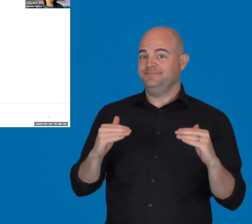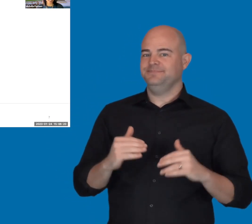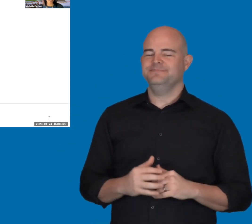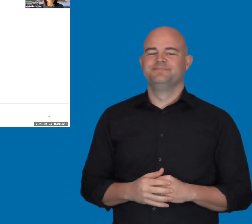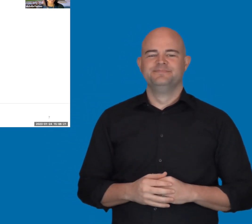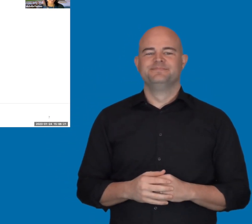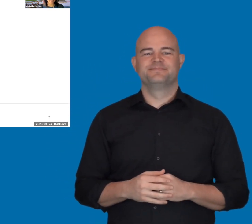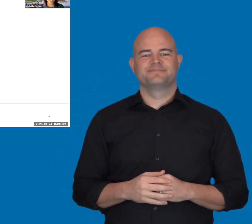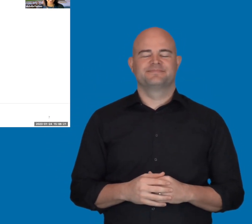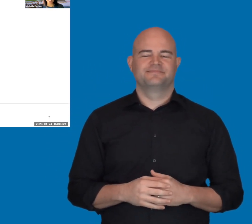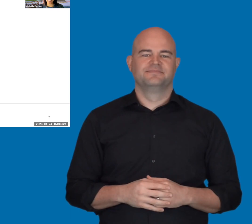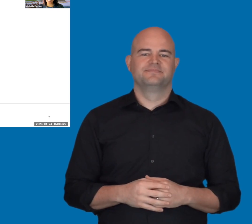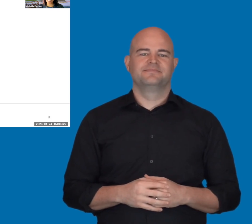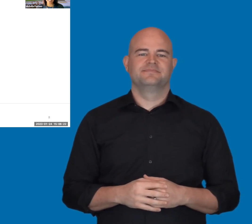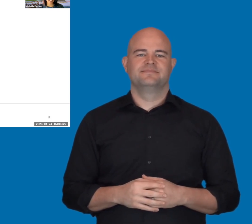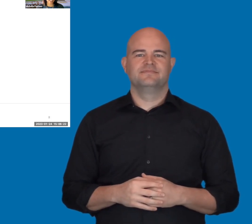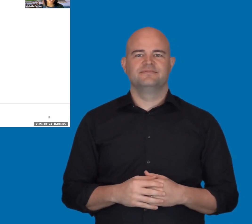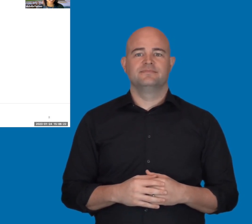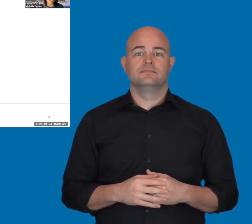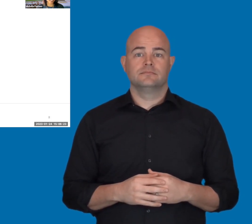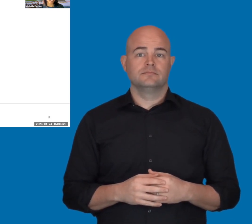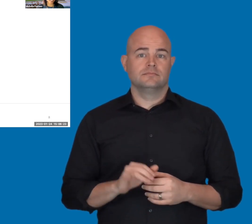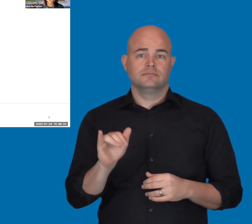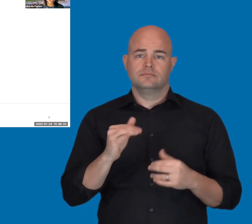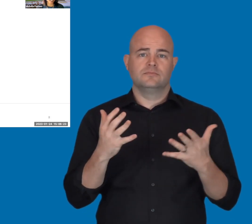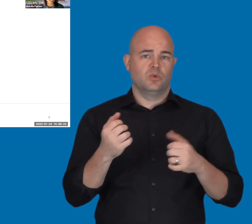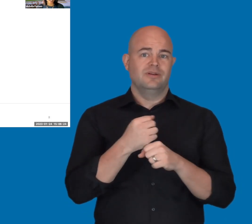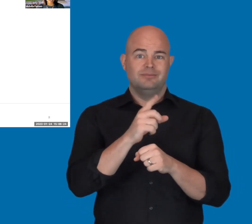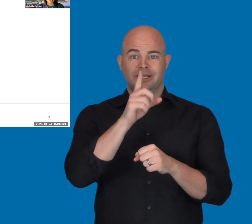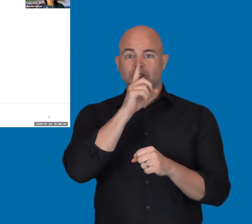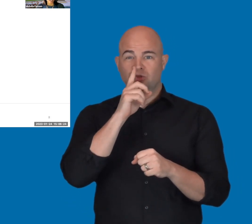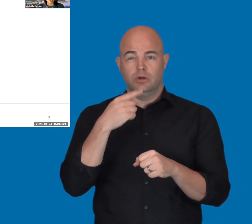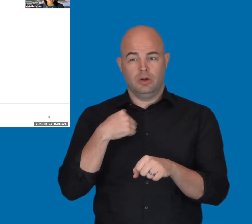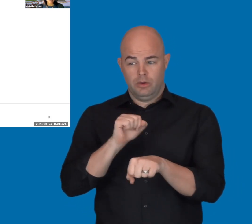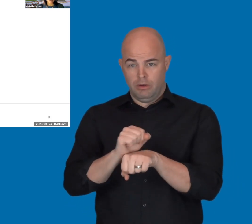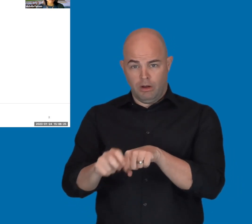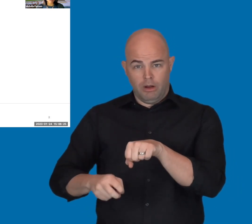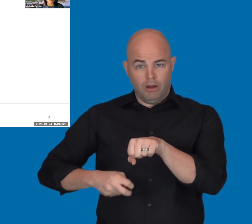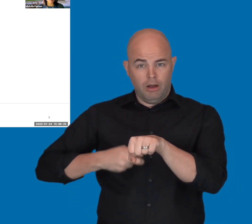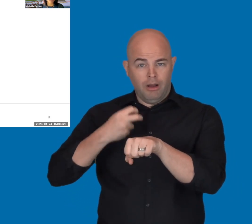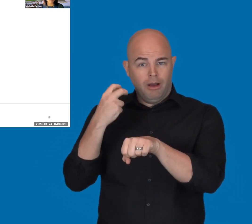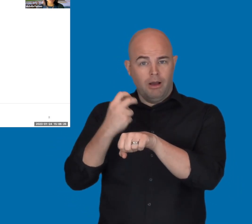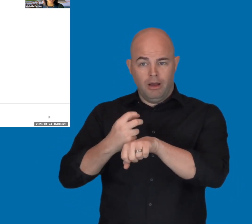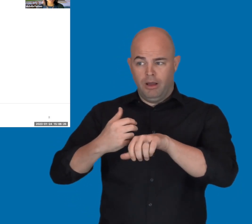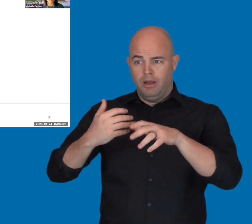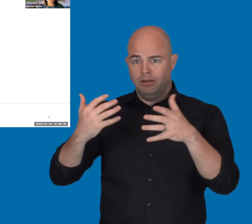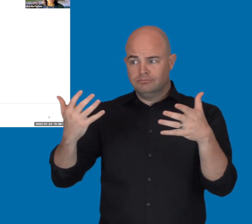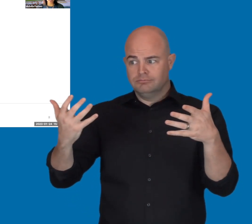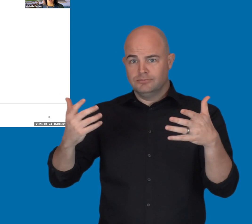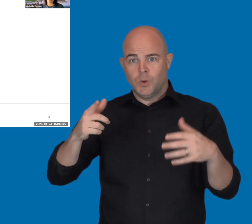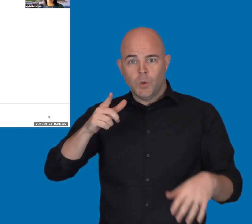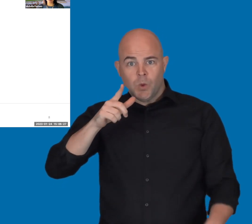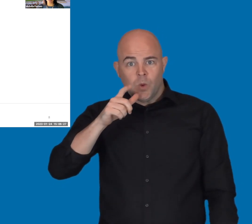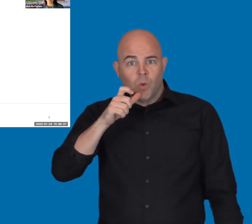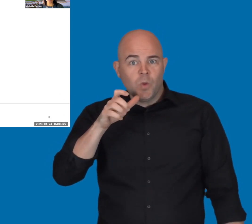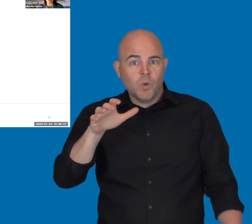So, that took a lot of time to create the training. And then we also had a discussion board each week.